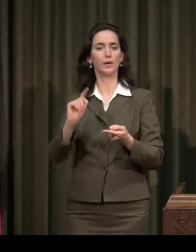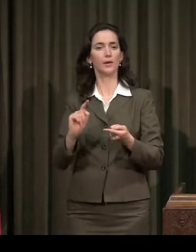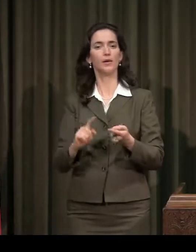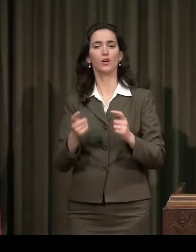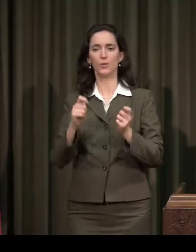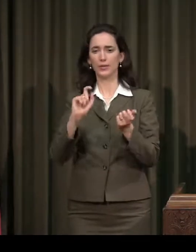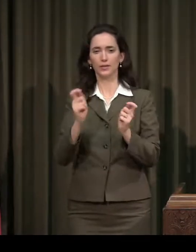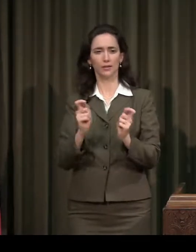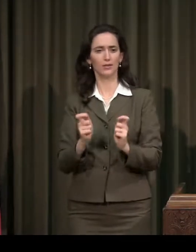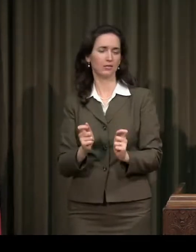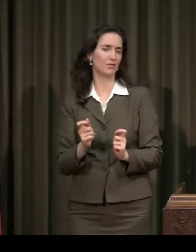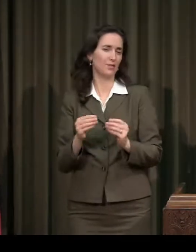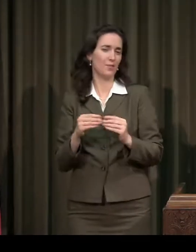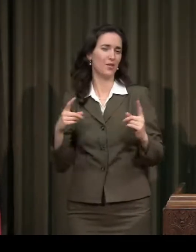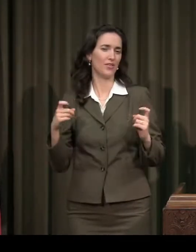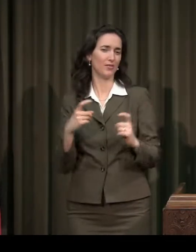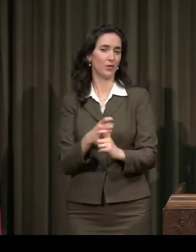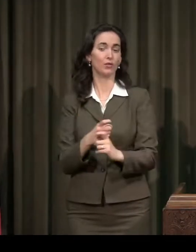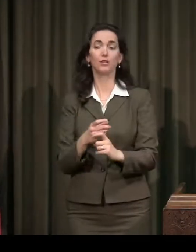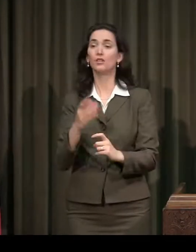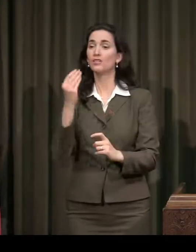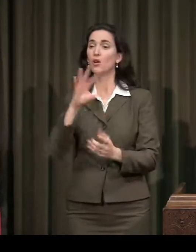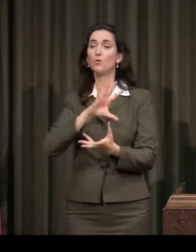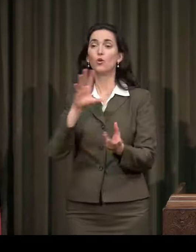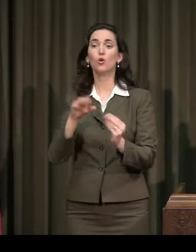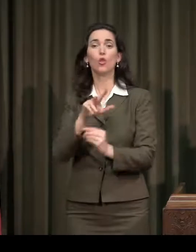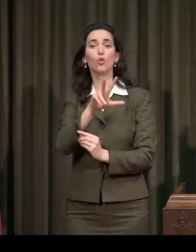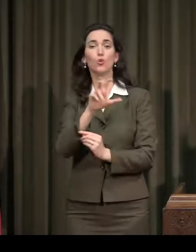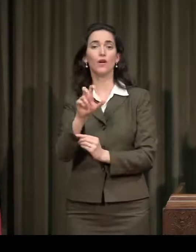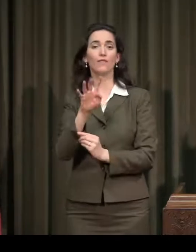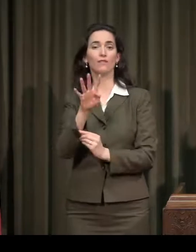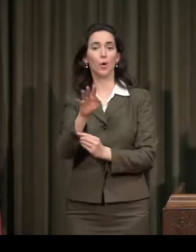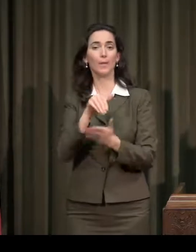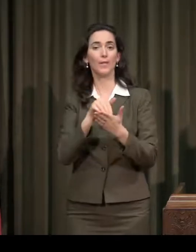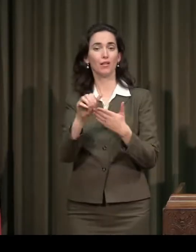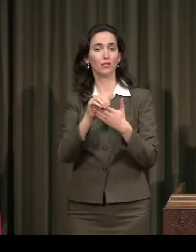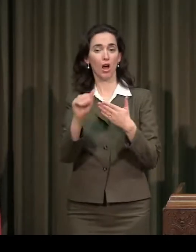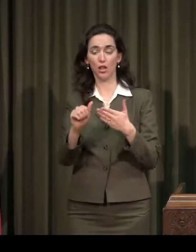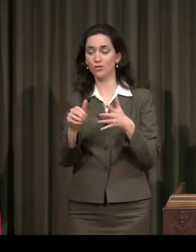the total 304 million dollars with only four months left in the fiscal session